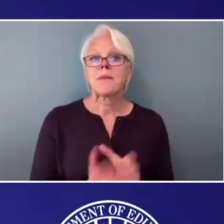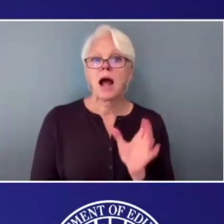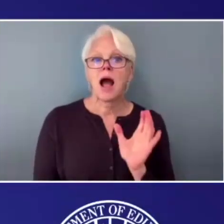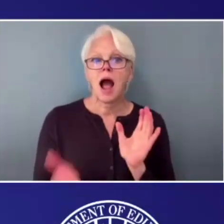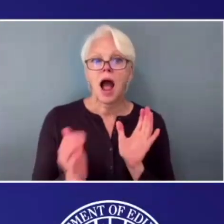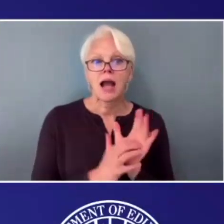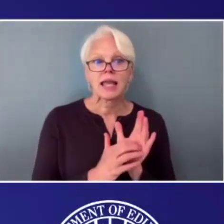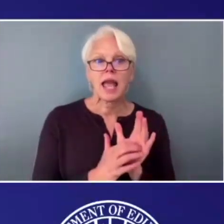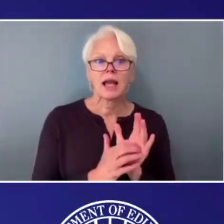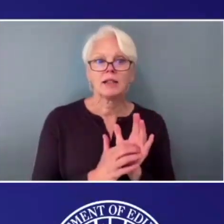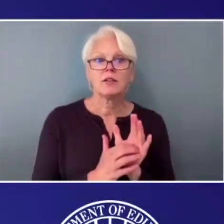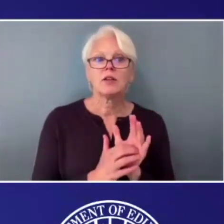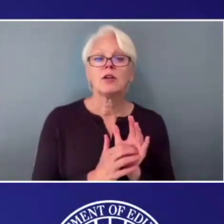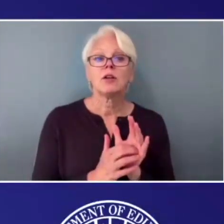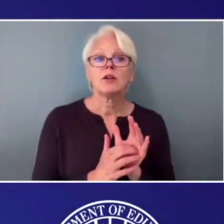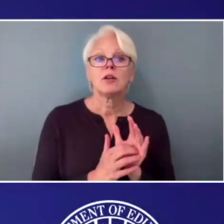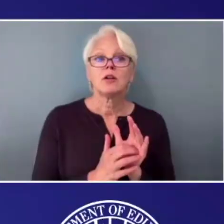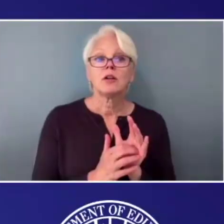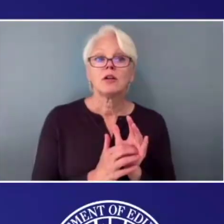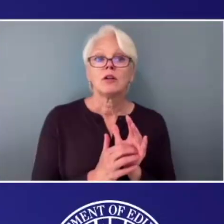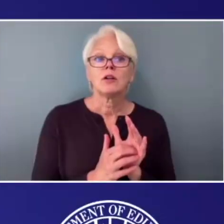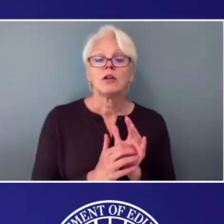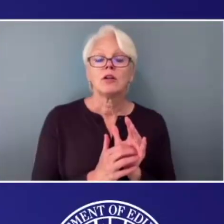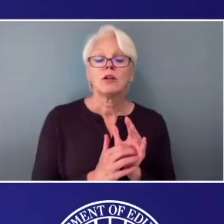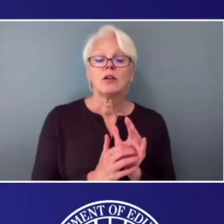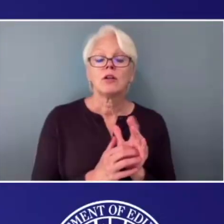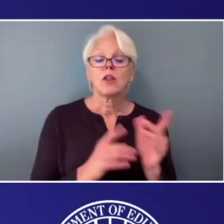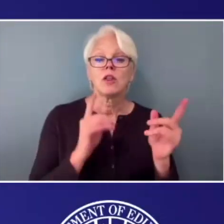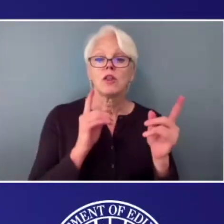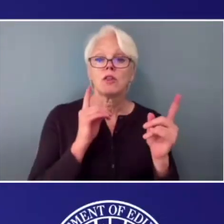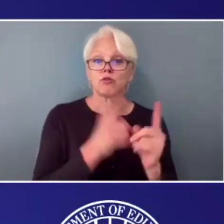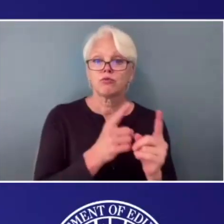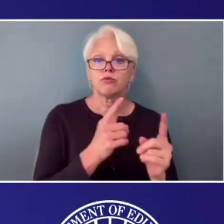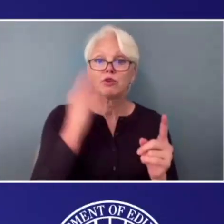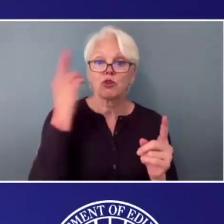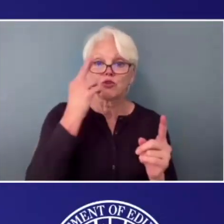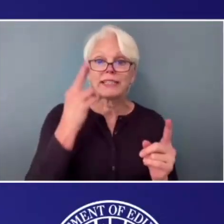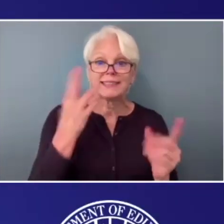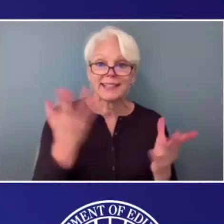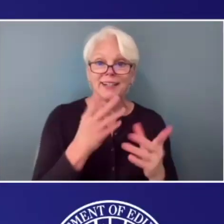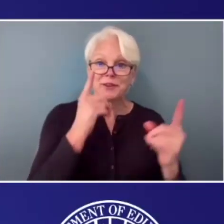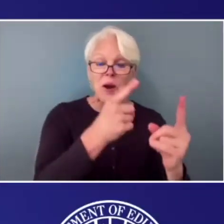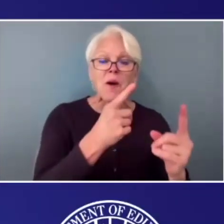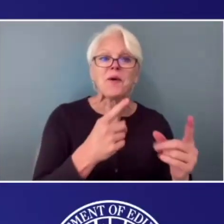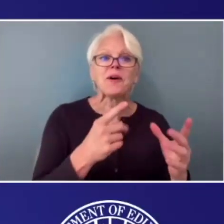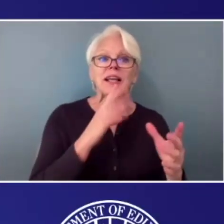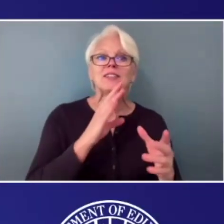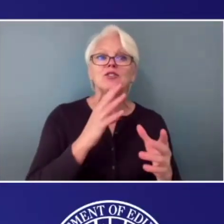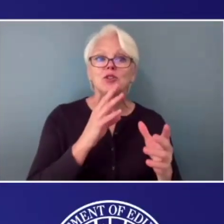the purpose here was to continue the status quo before the permanent definition kicked